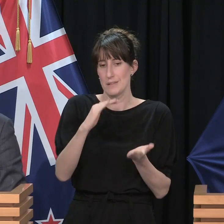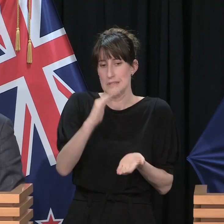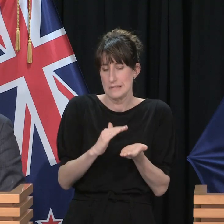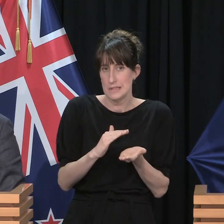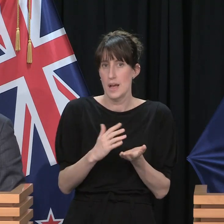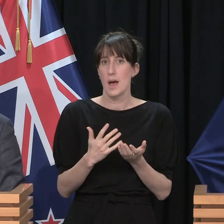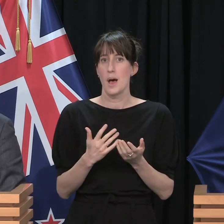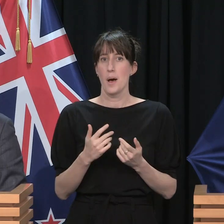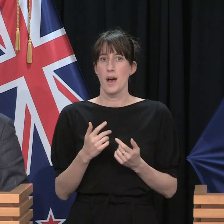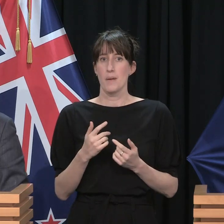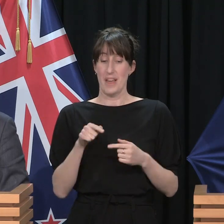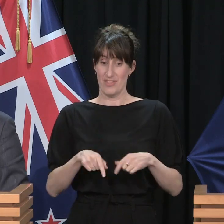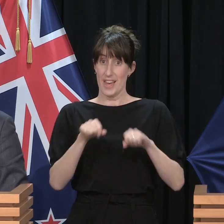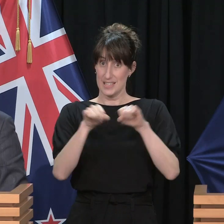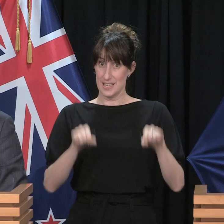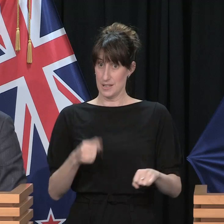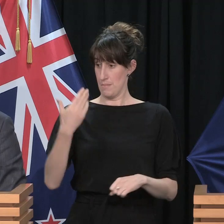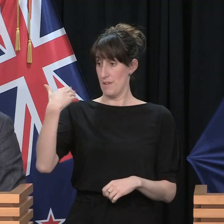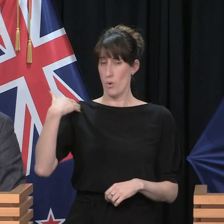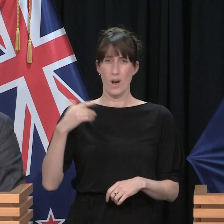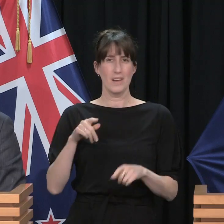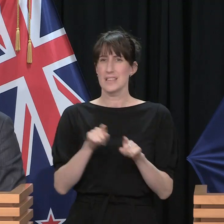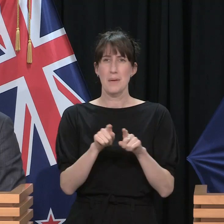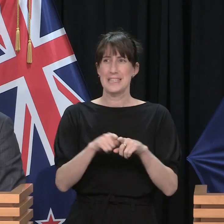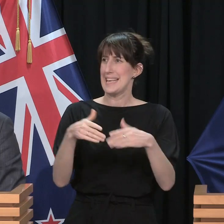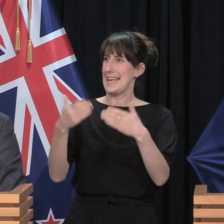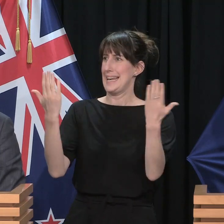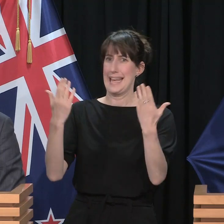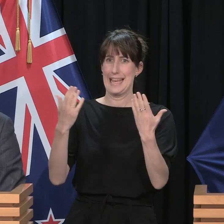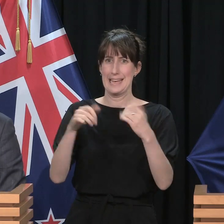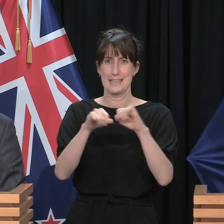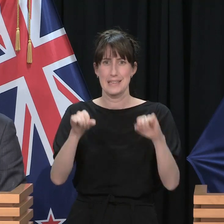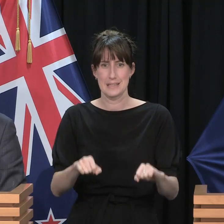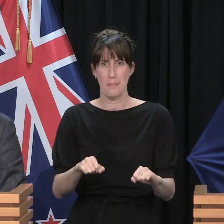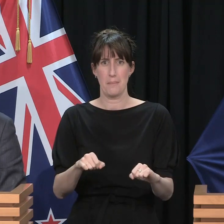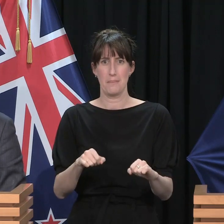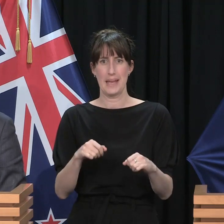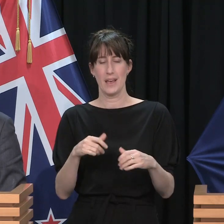information when community transmission was contained. But I want to be absolutely